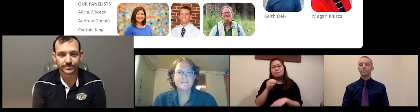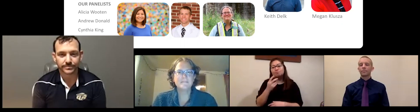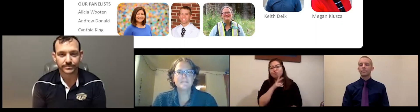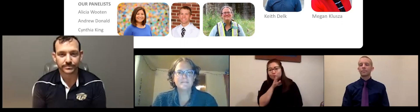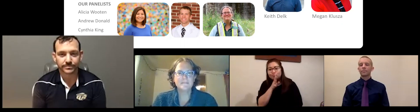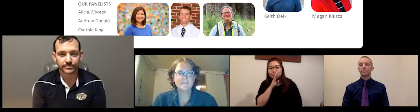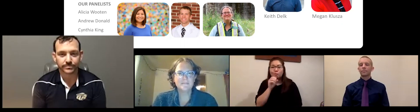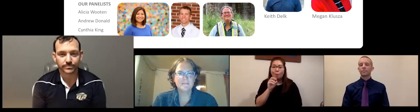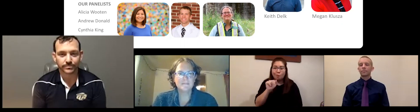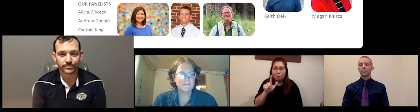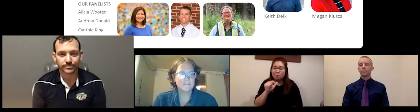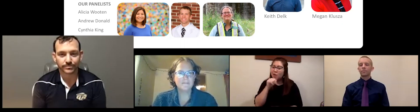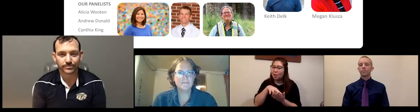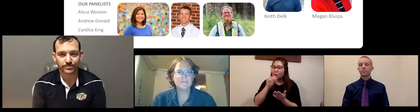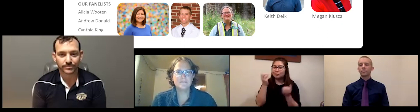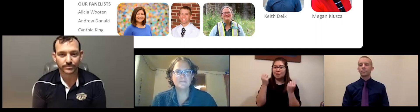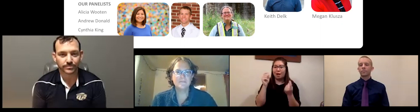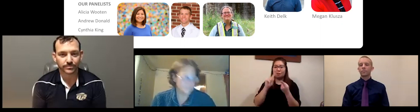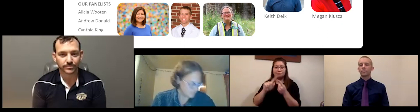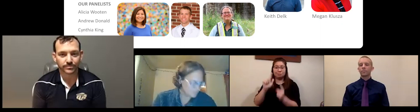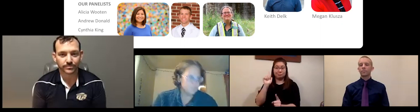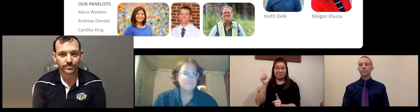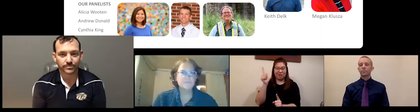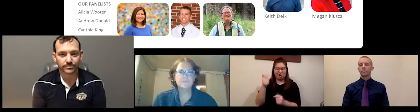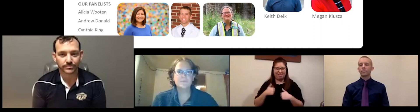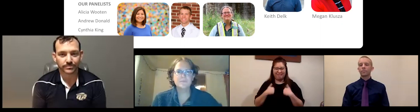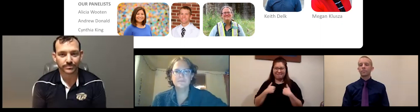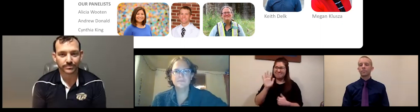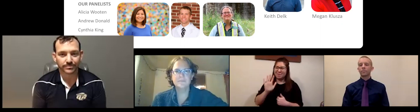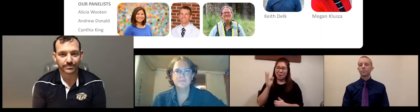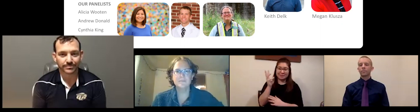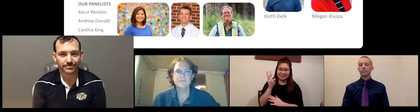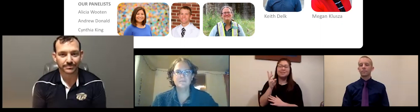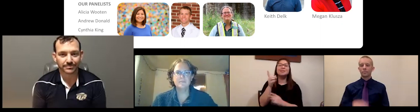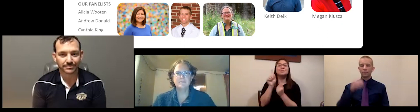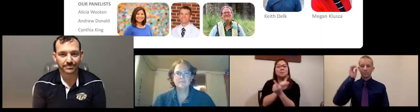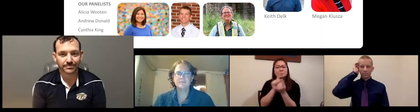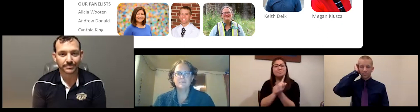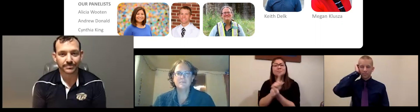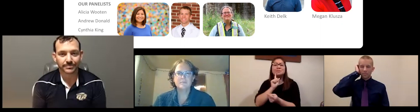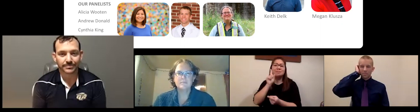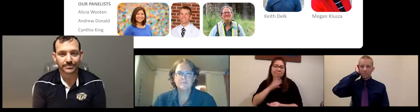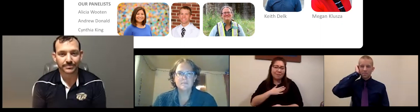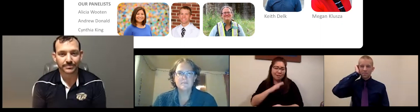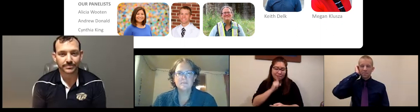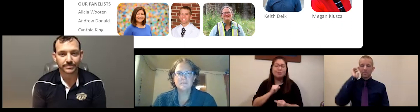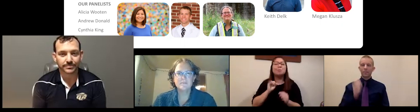where I was the only Deaf child, where I wasn't signing, until I was at about the age of 16,